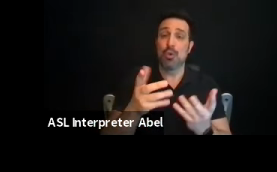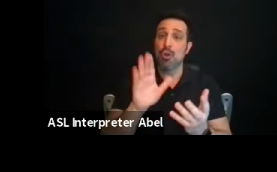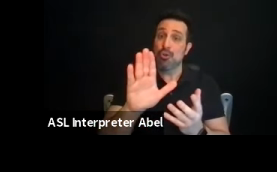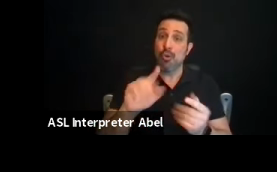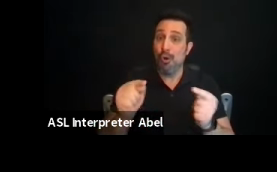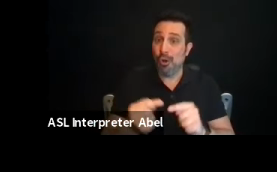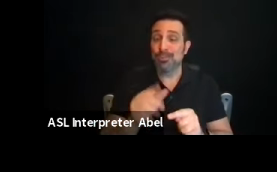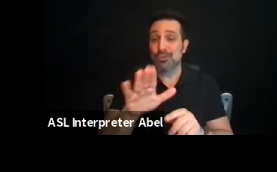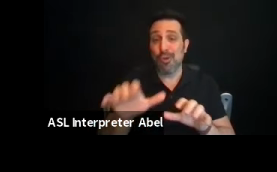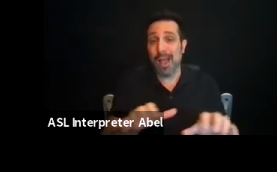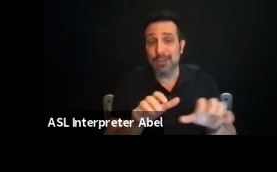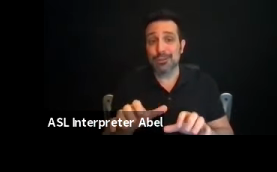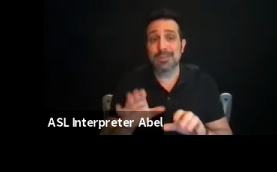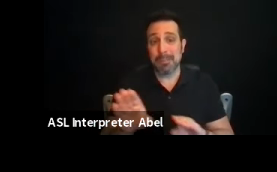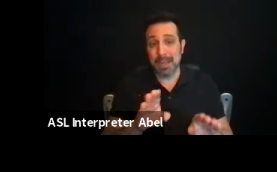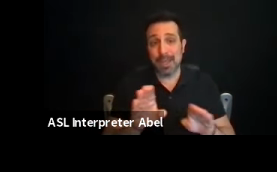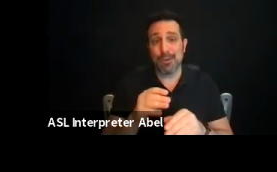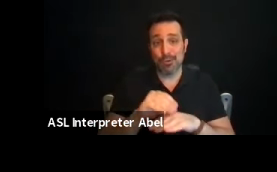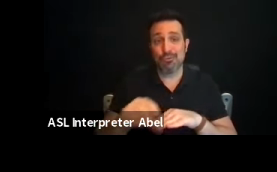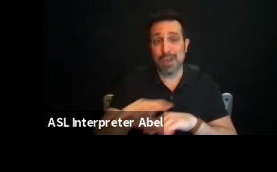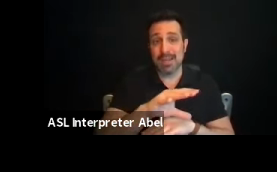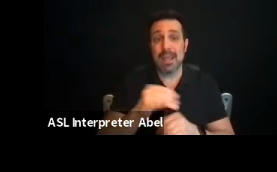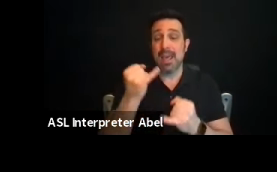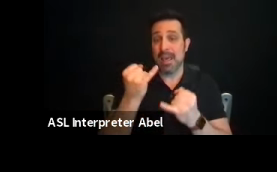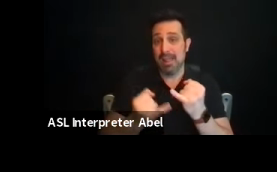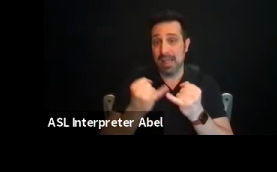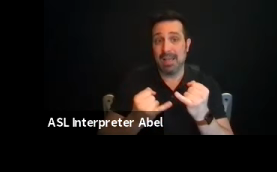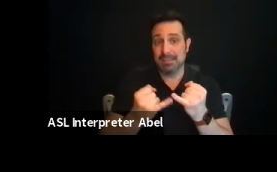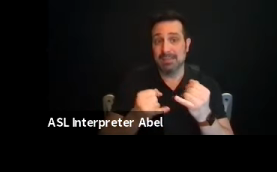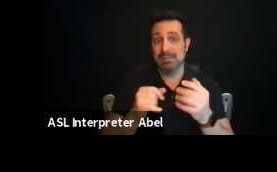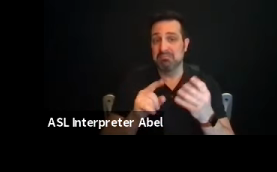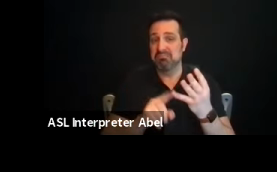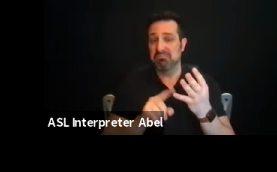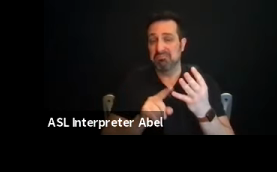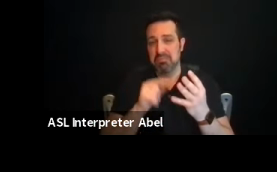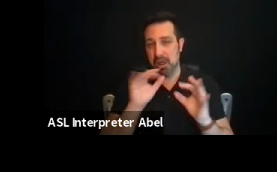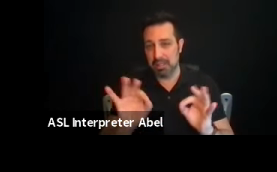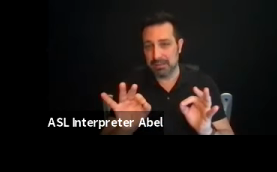privileged identities, not putting the burden on BIPOC or other groups to educate you about the harms that your